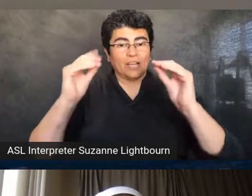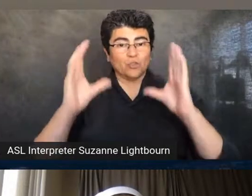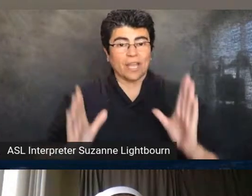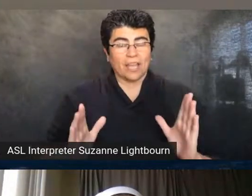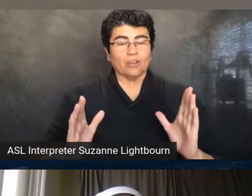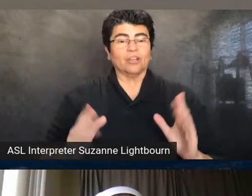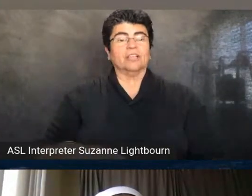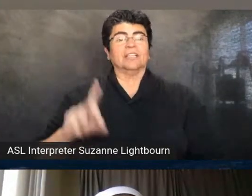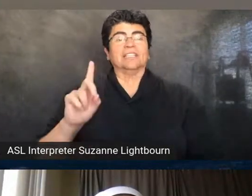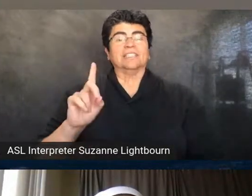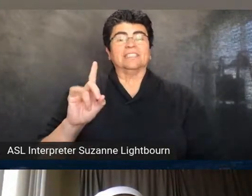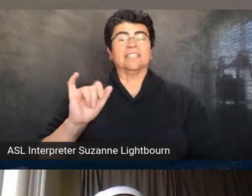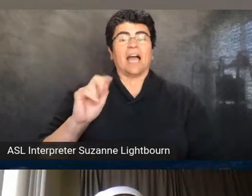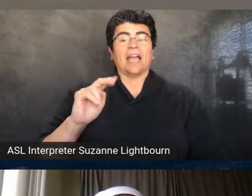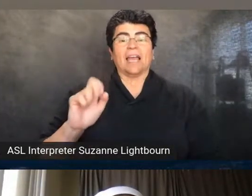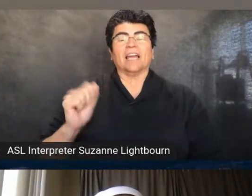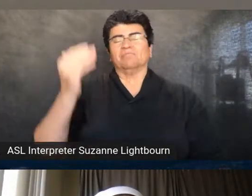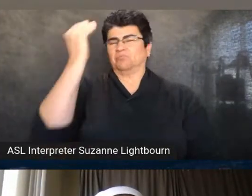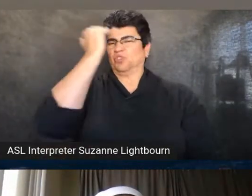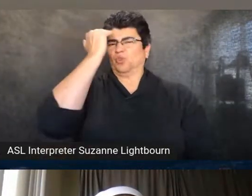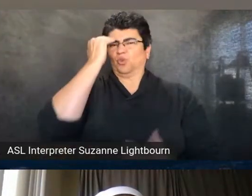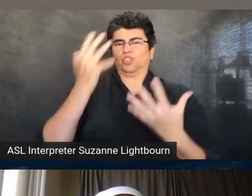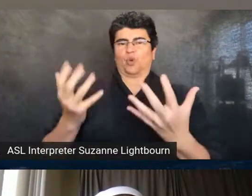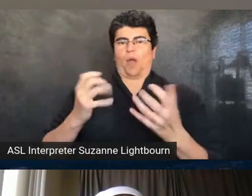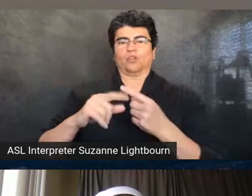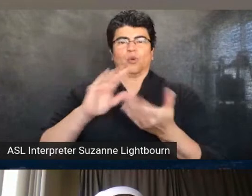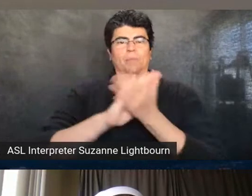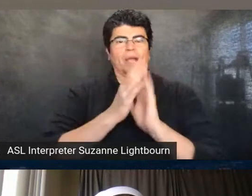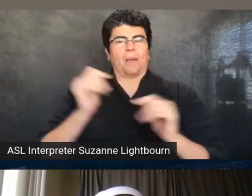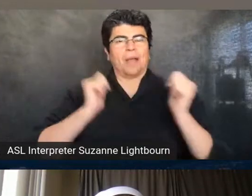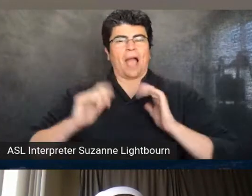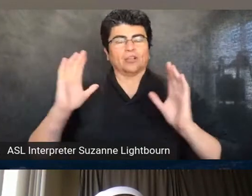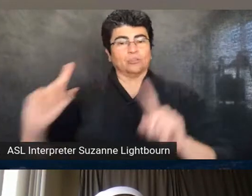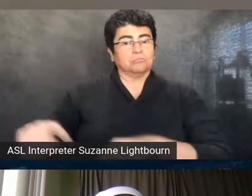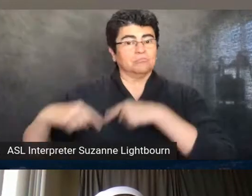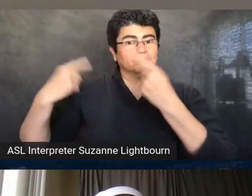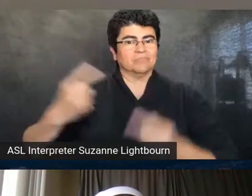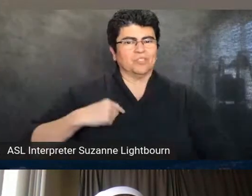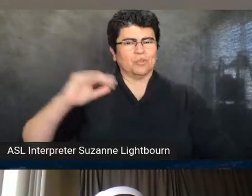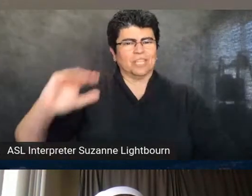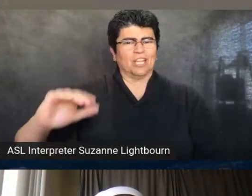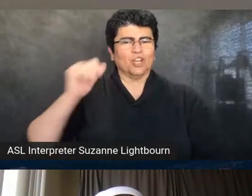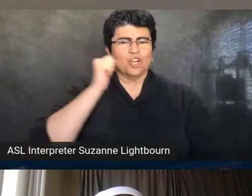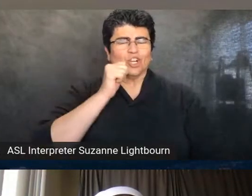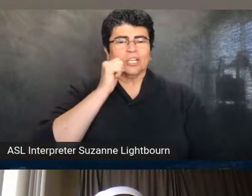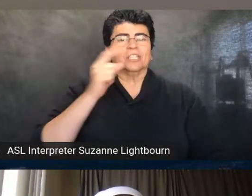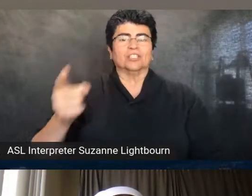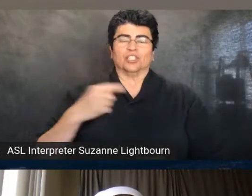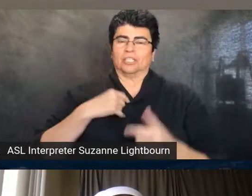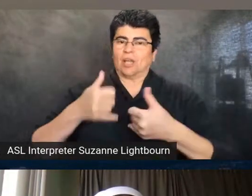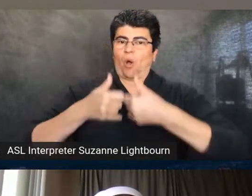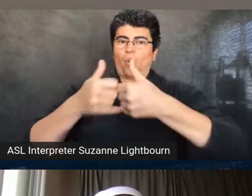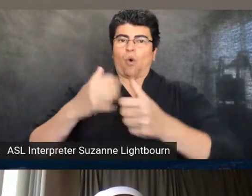Diana knew she wanted to be an actor ever since she was a little girl. She is an award winning actor